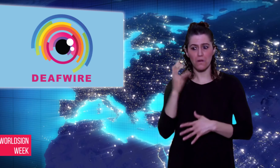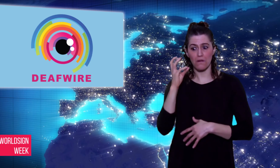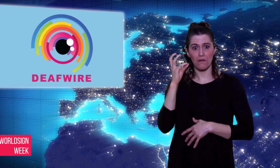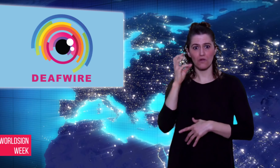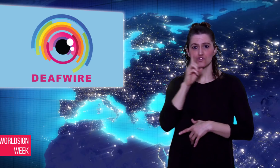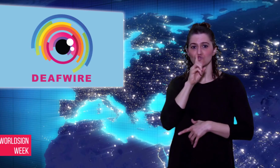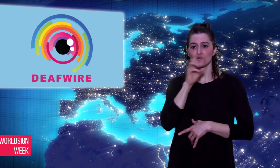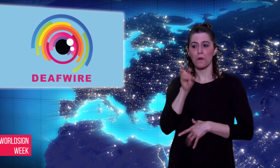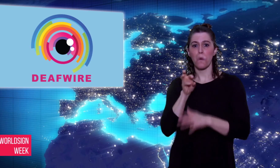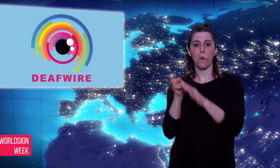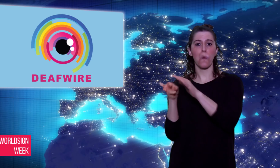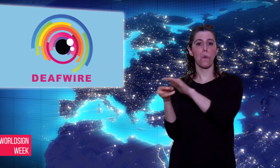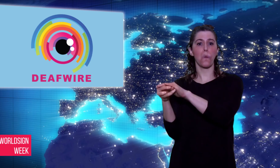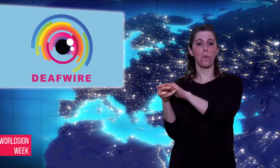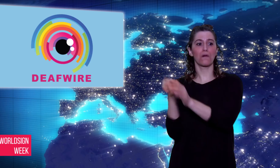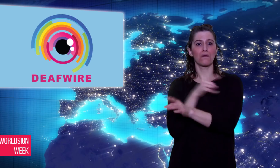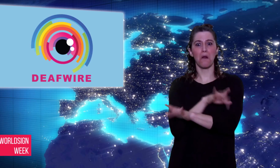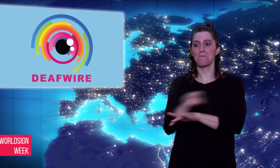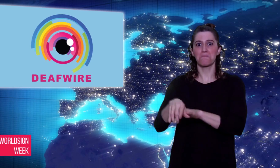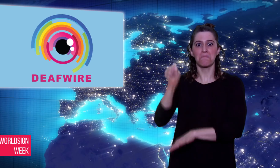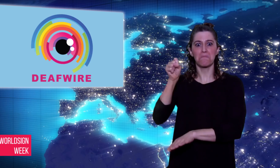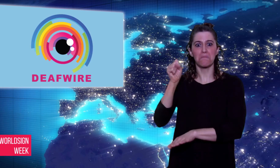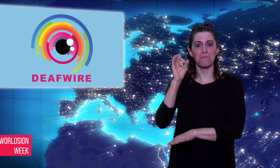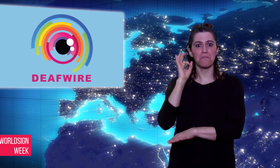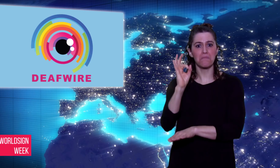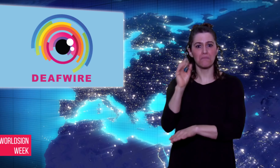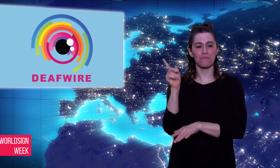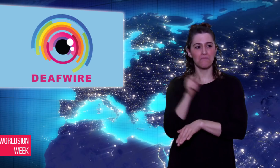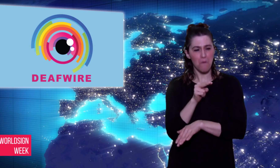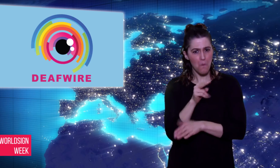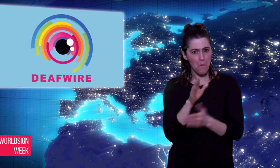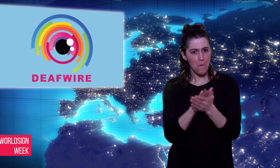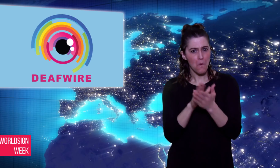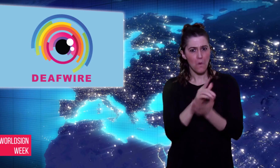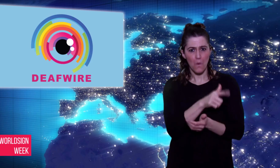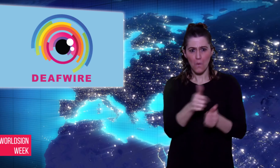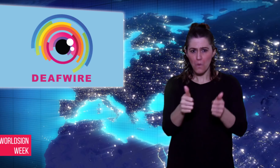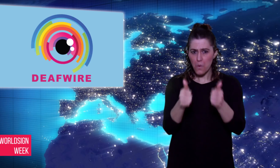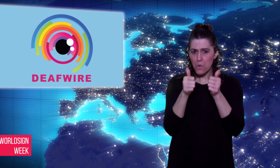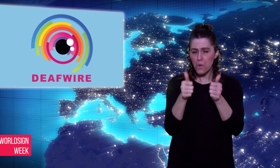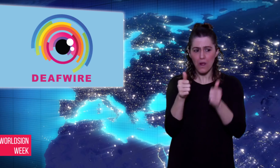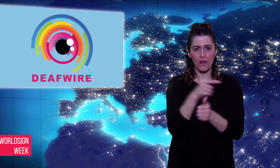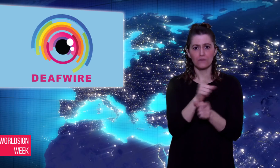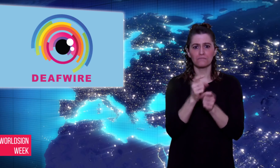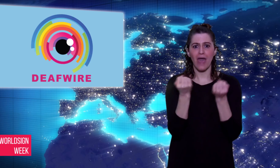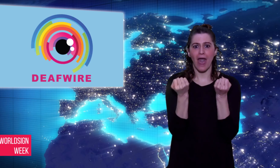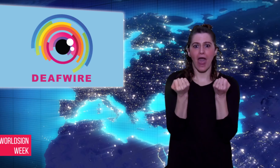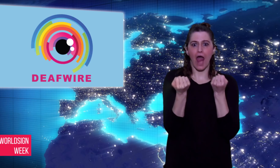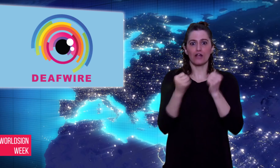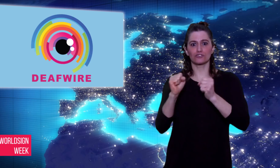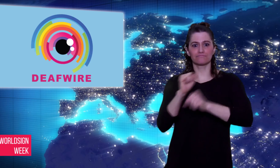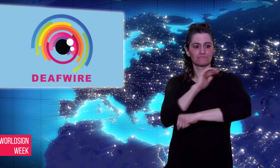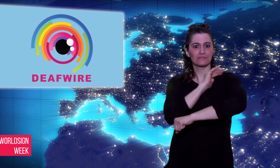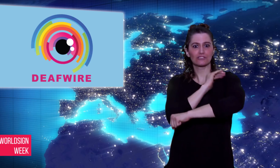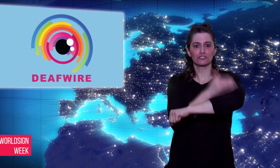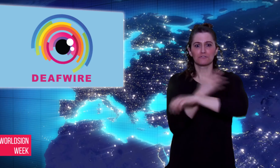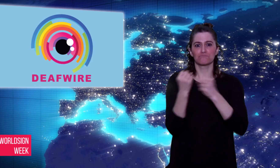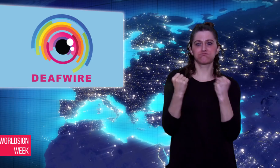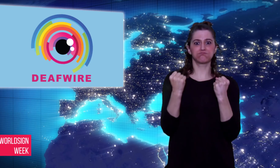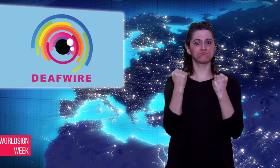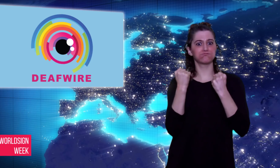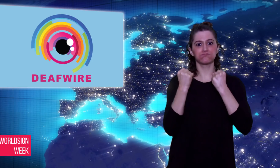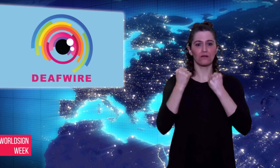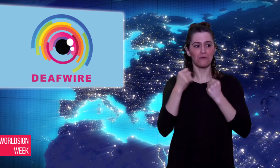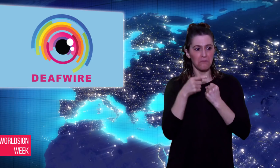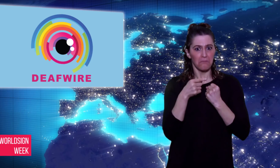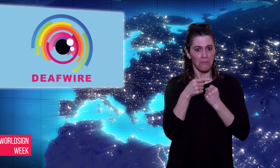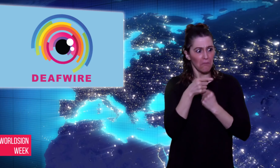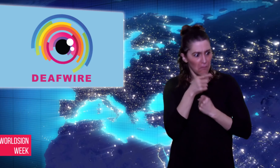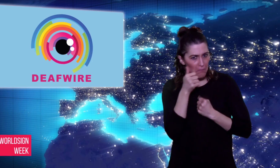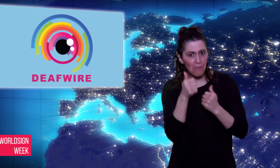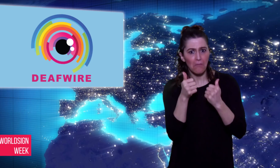high energy and indifference to humans